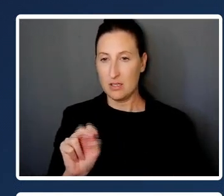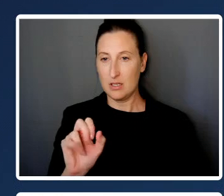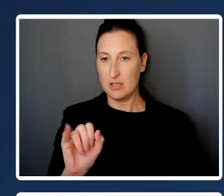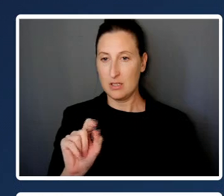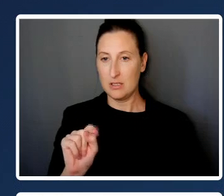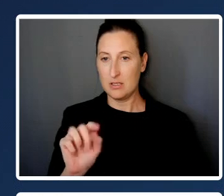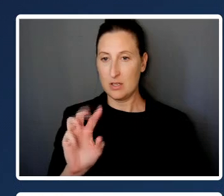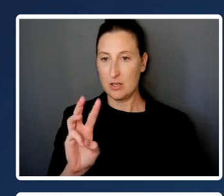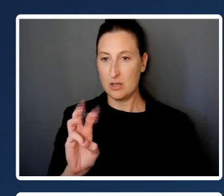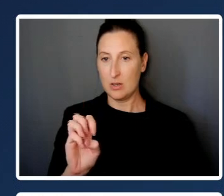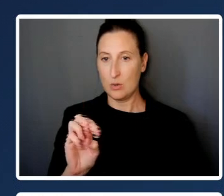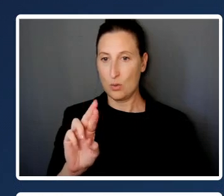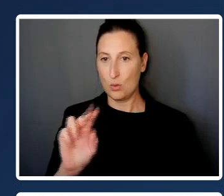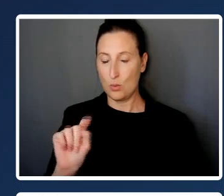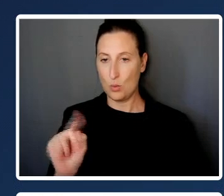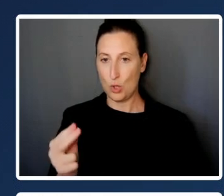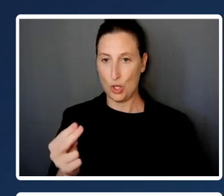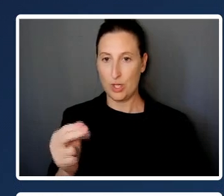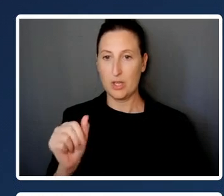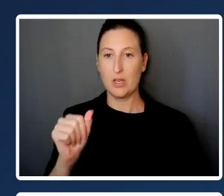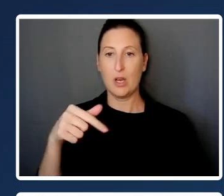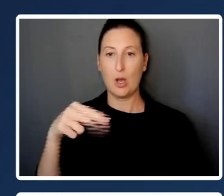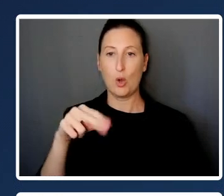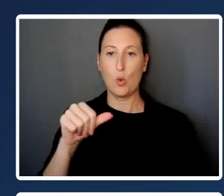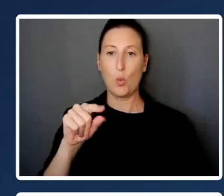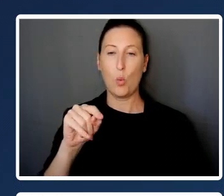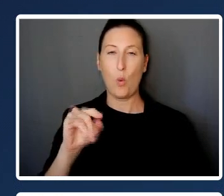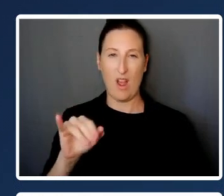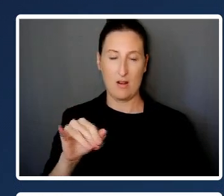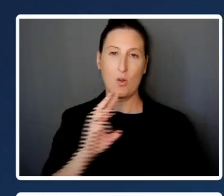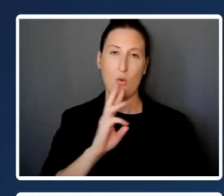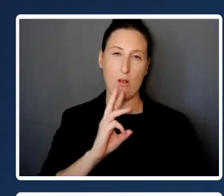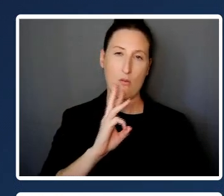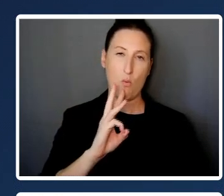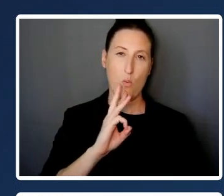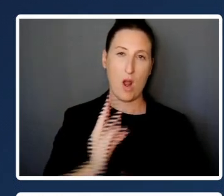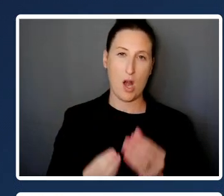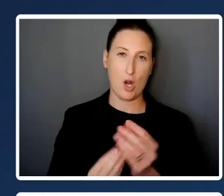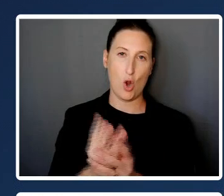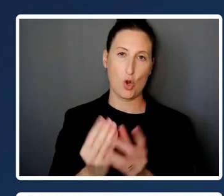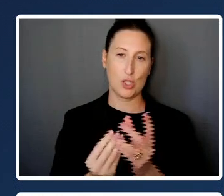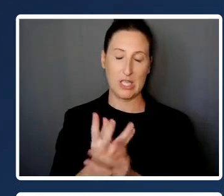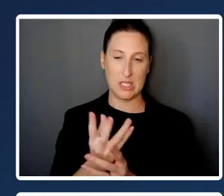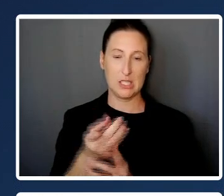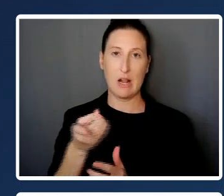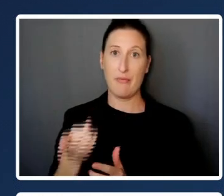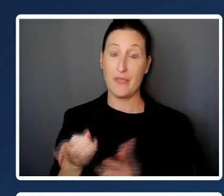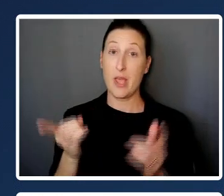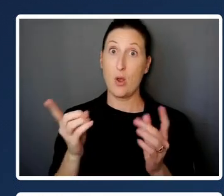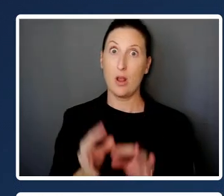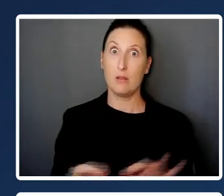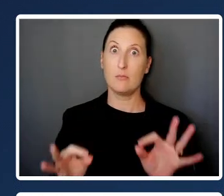who is the resident at Eastland Gardens and who is central to connecting us with the five folks